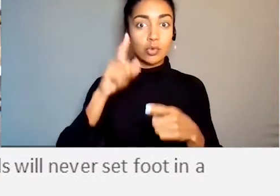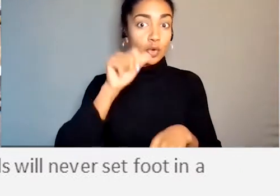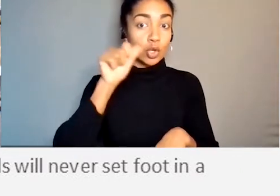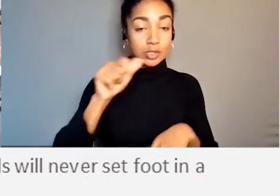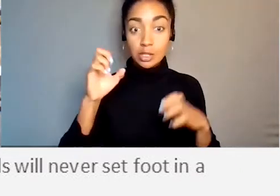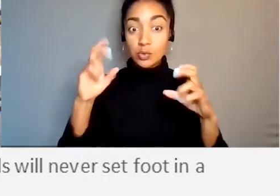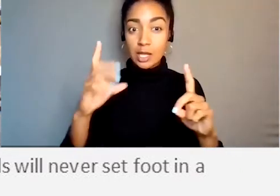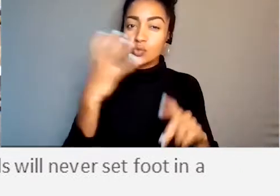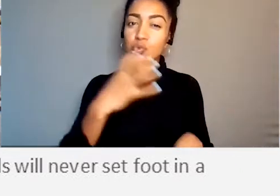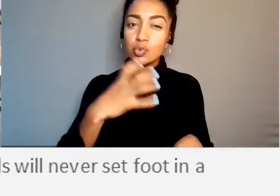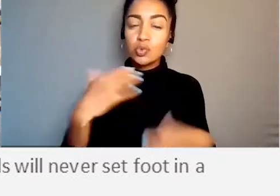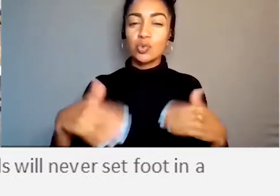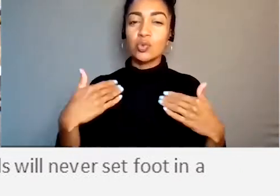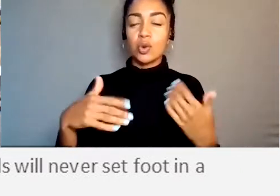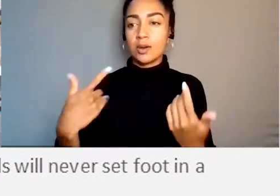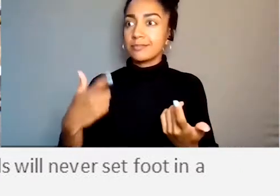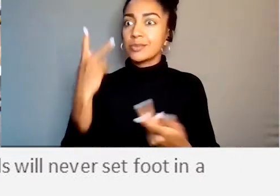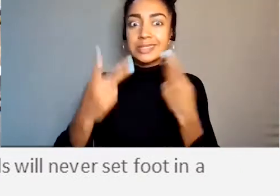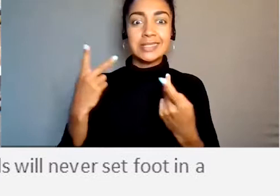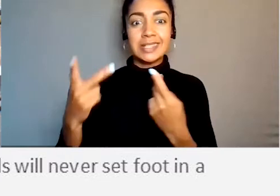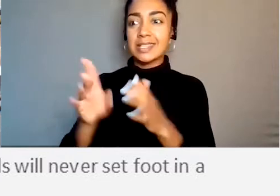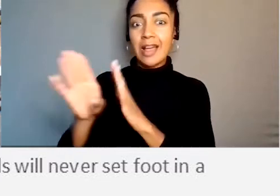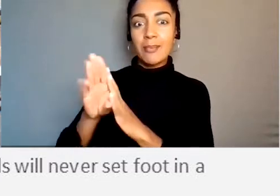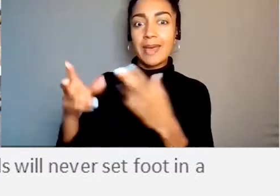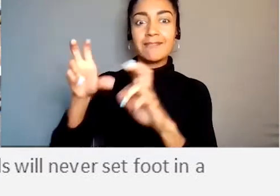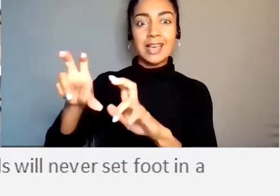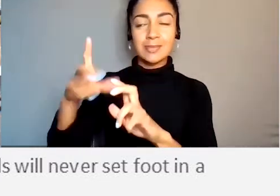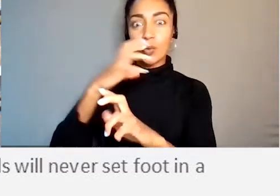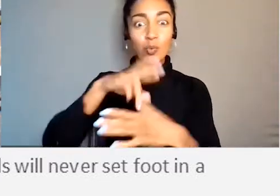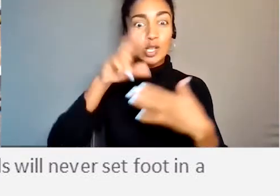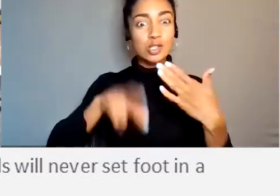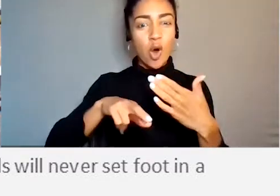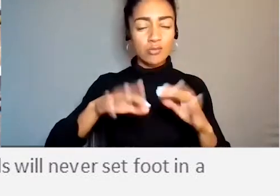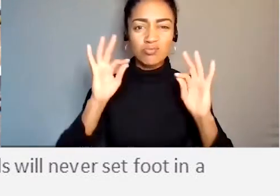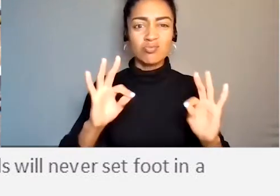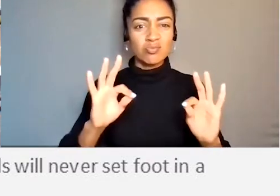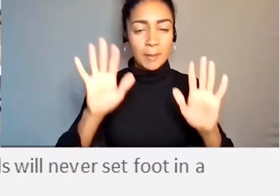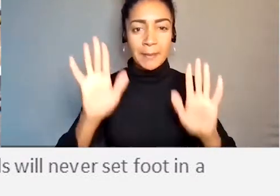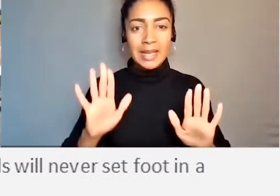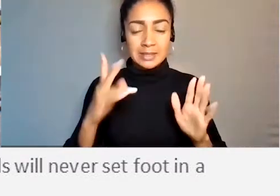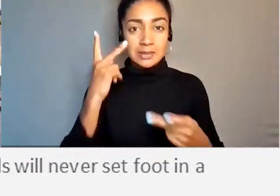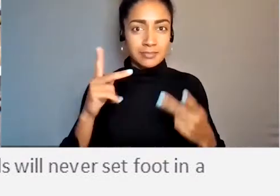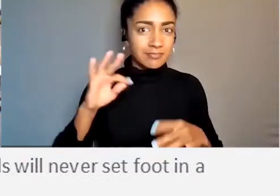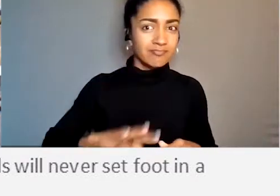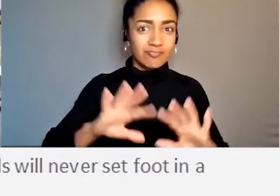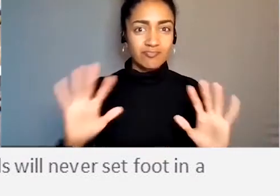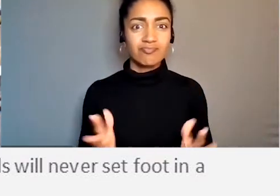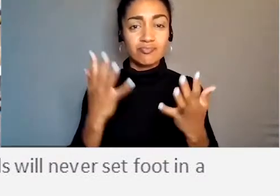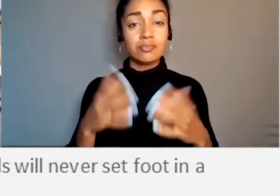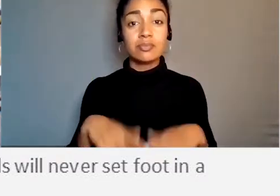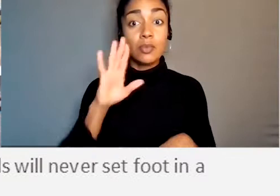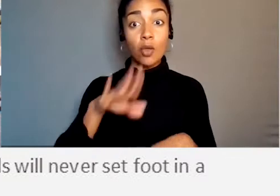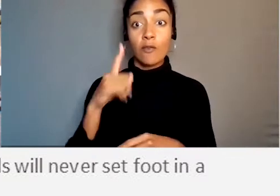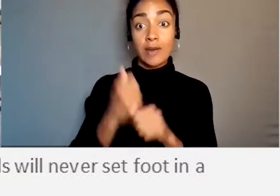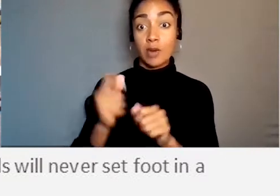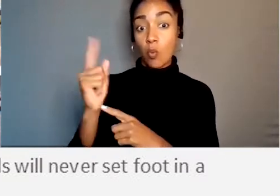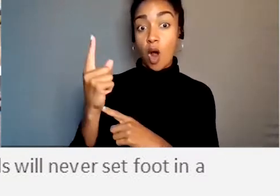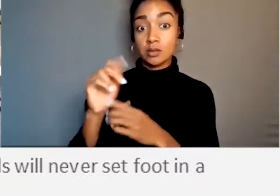developing countries